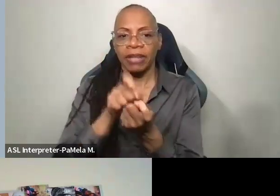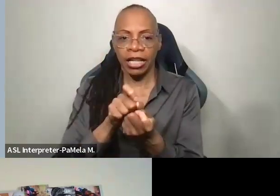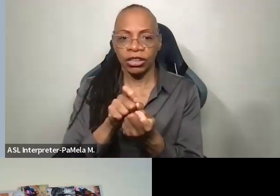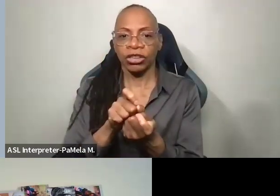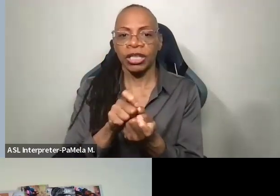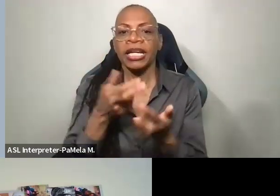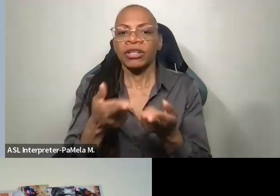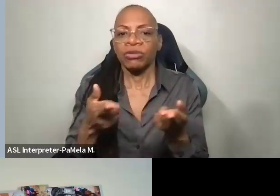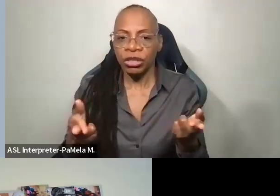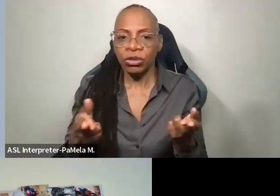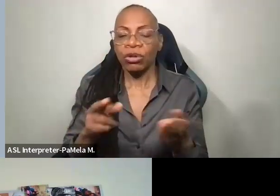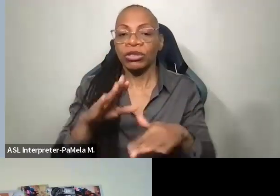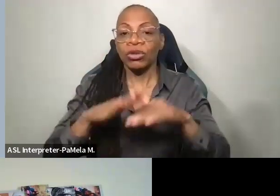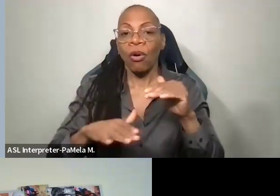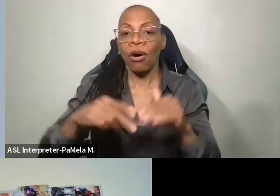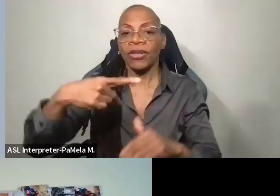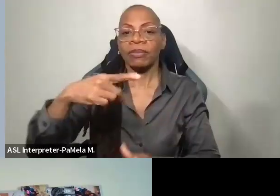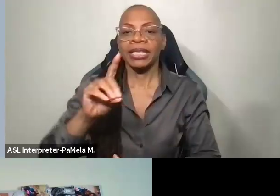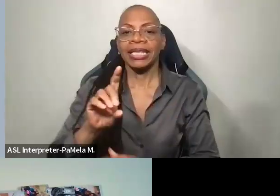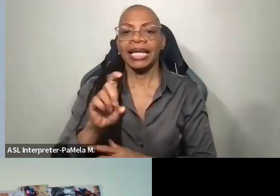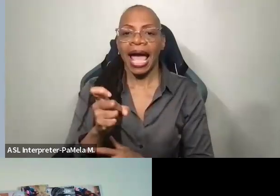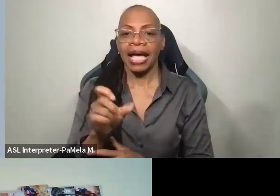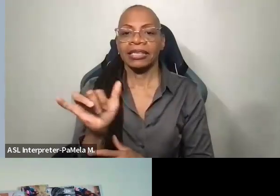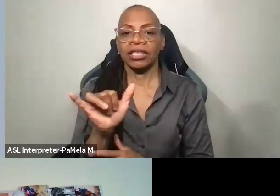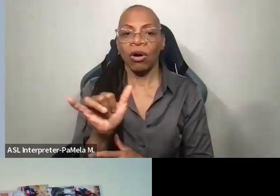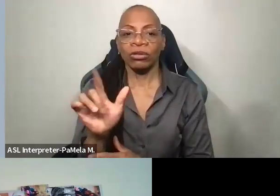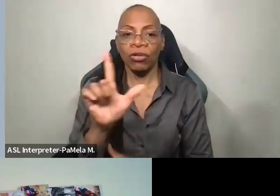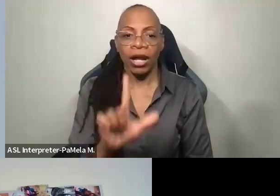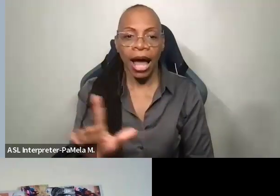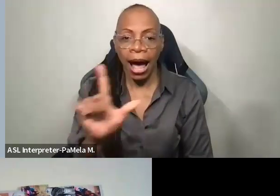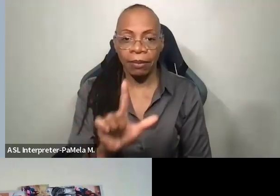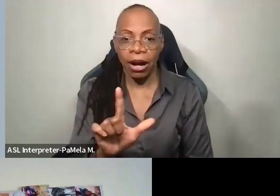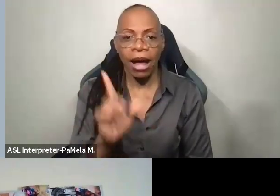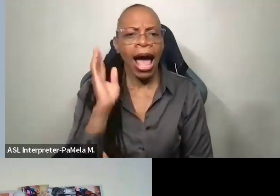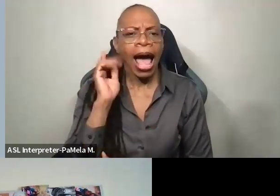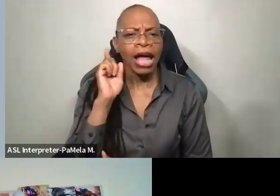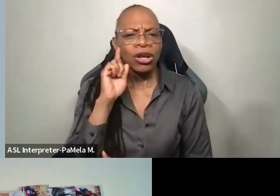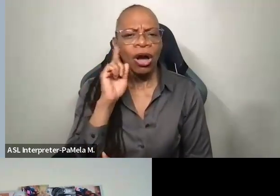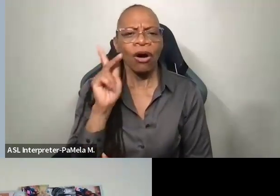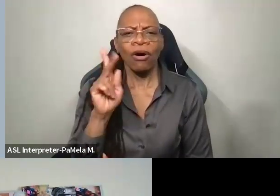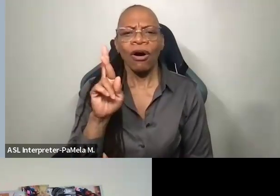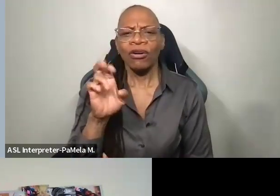You can also always submit an AAQ as well. And if I need to connect with Kristin to answer the question, then I will too.